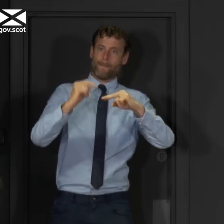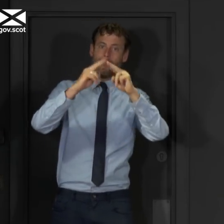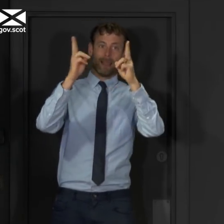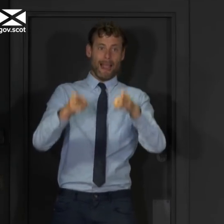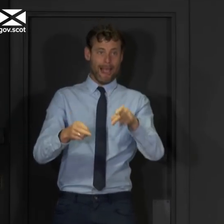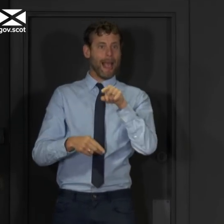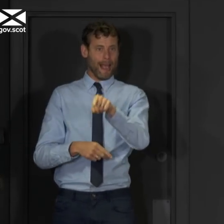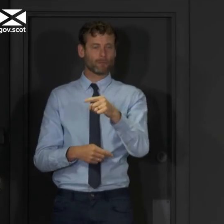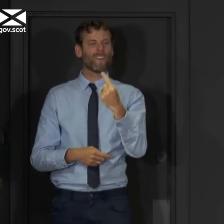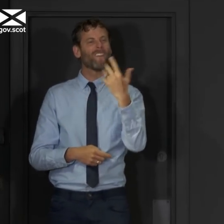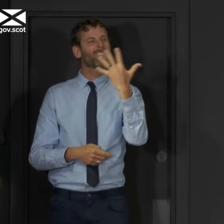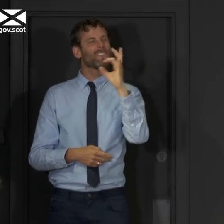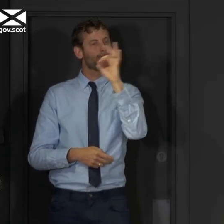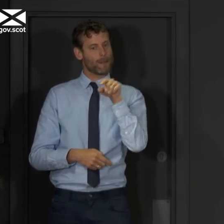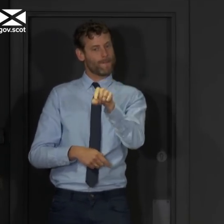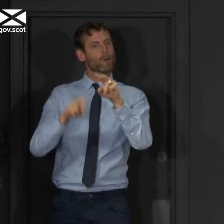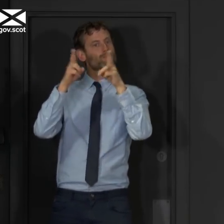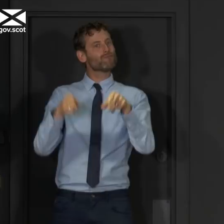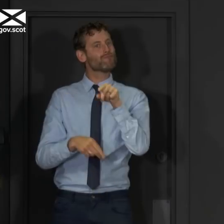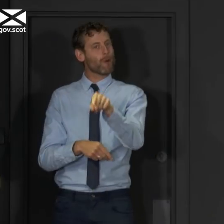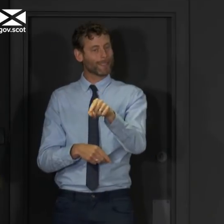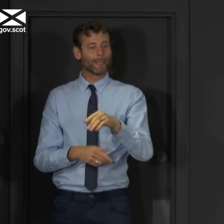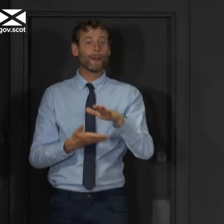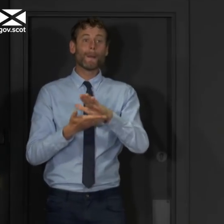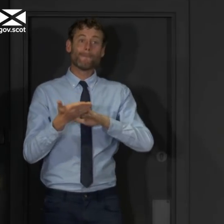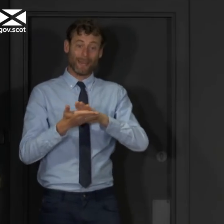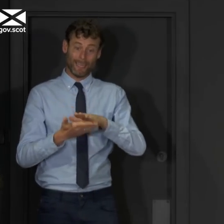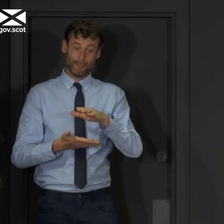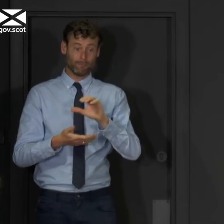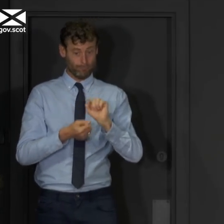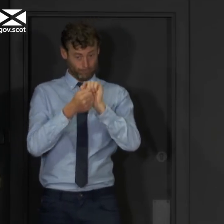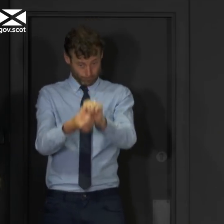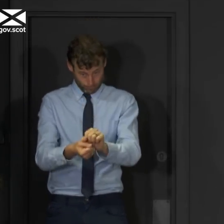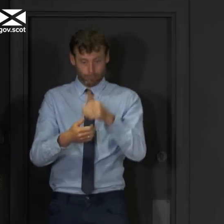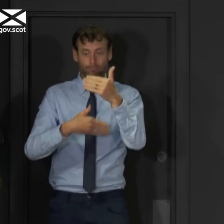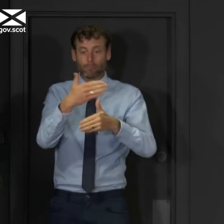In recent years, this scheme has helped 17,000 people - more than three quarters of them